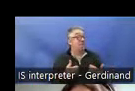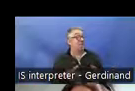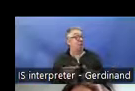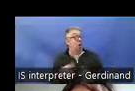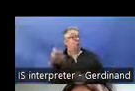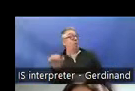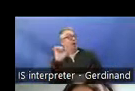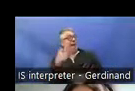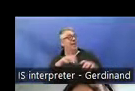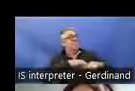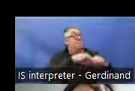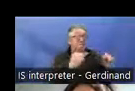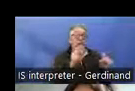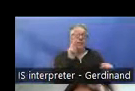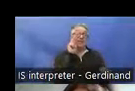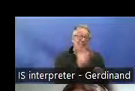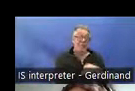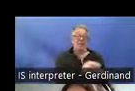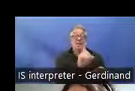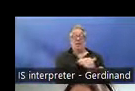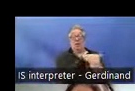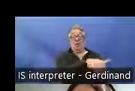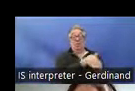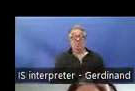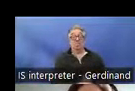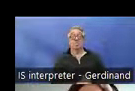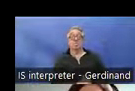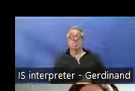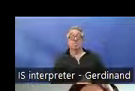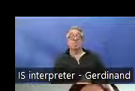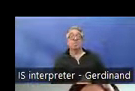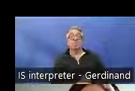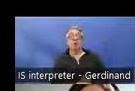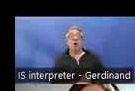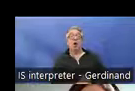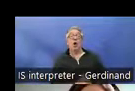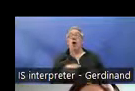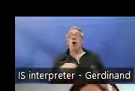Developing guidelines on what data stakeholders need for their advocacy, for example, as we